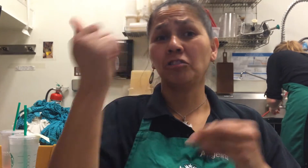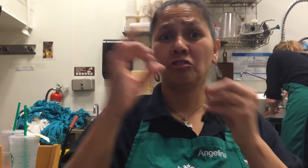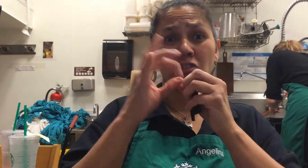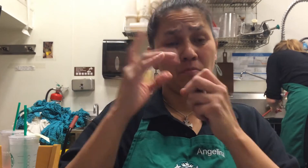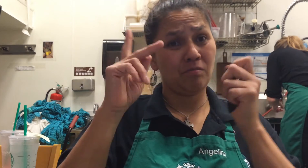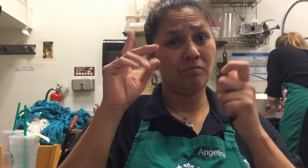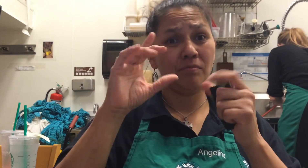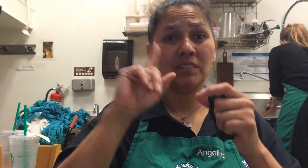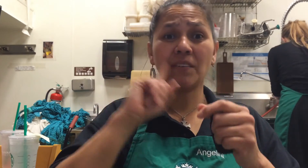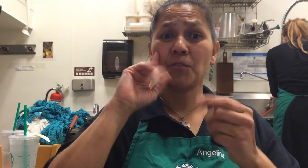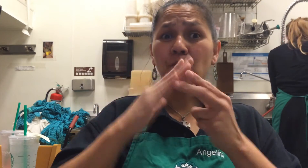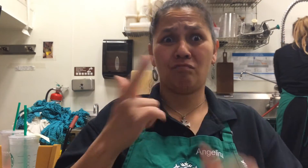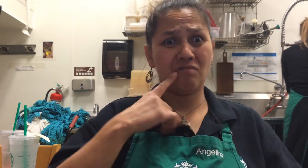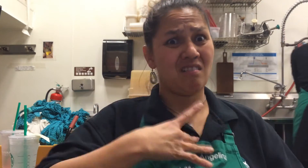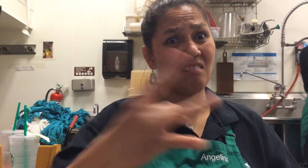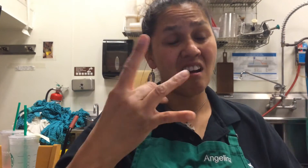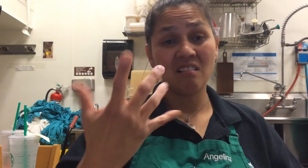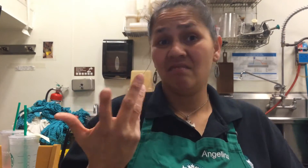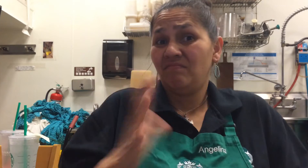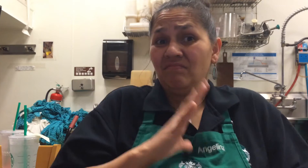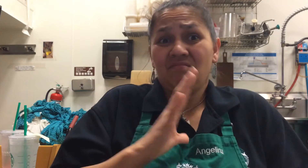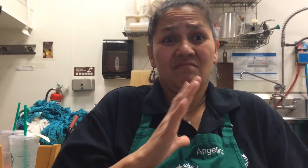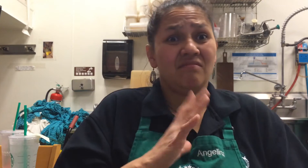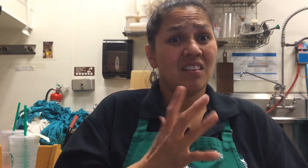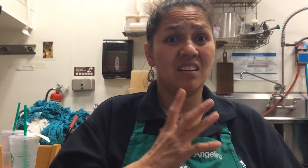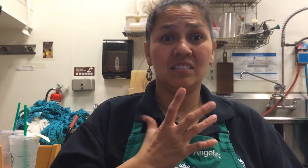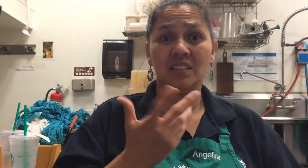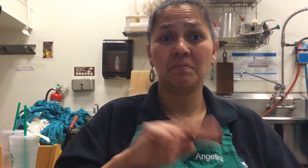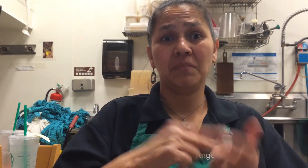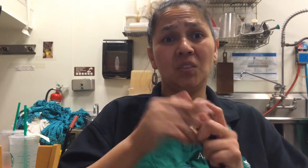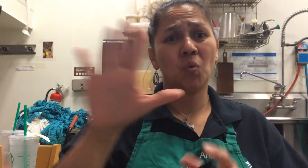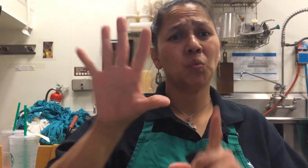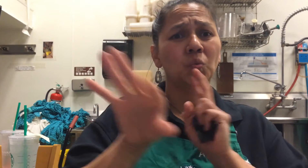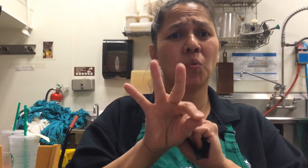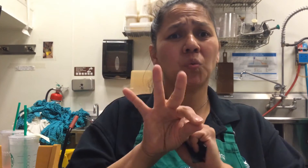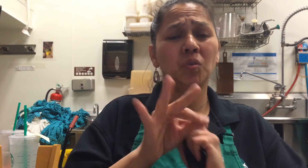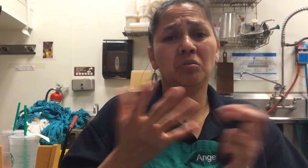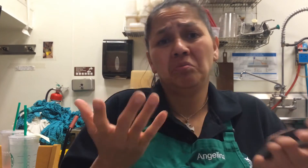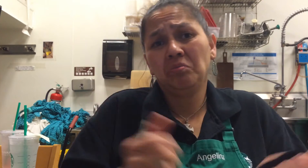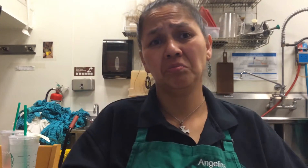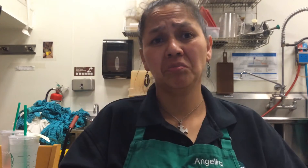Some other Deaf partners like it. That is their preference.